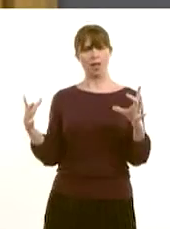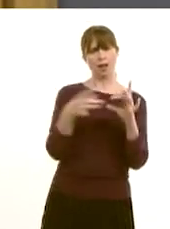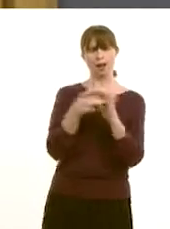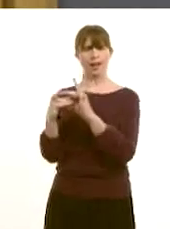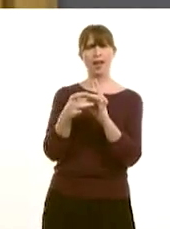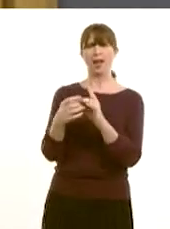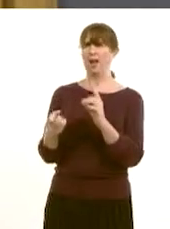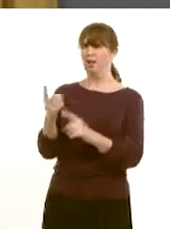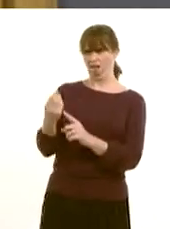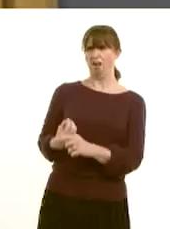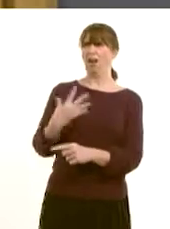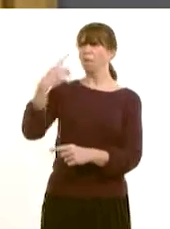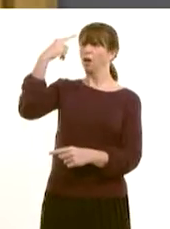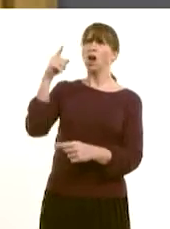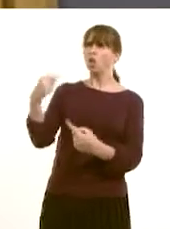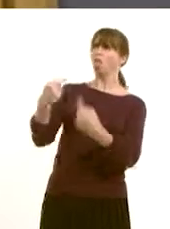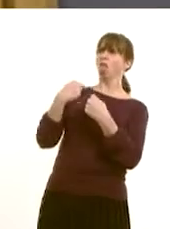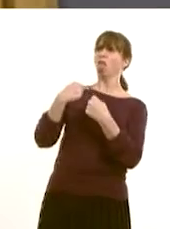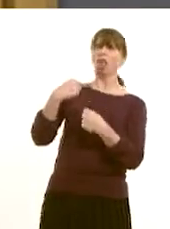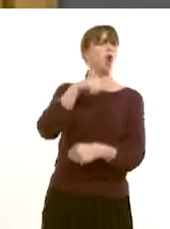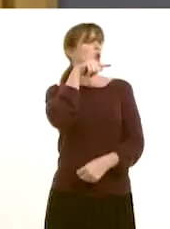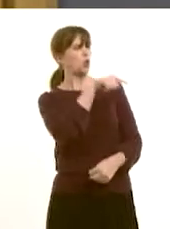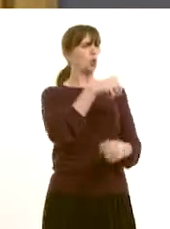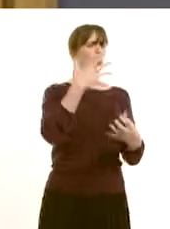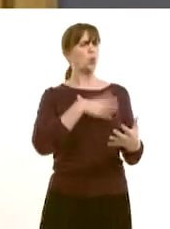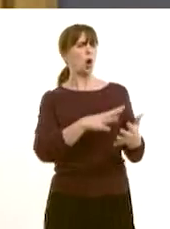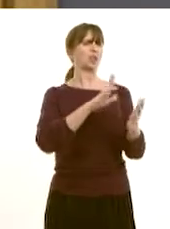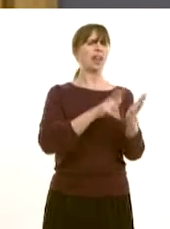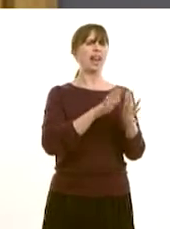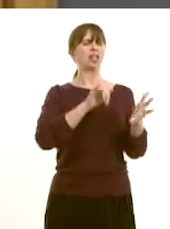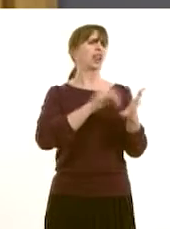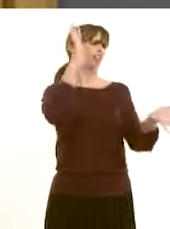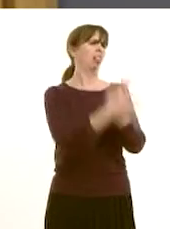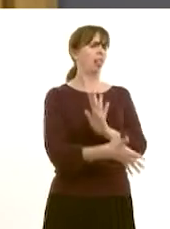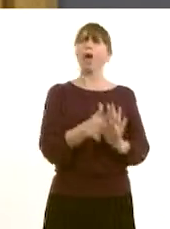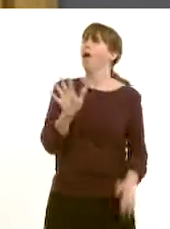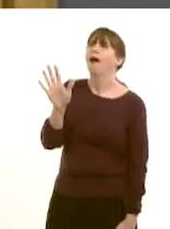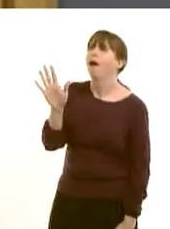of wanting to abolish the NHS, which is a blatant lie.